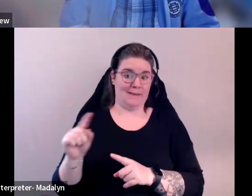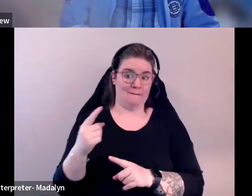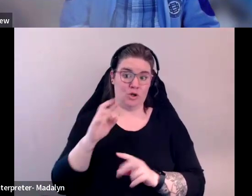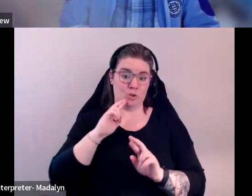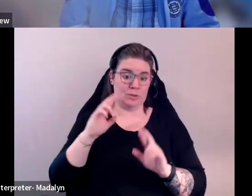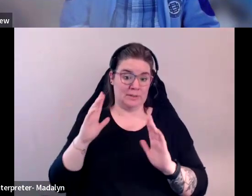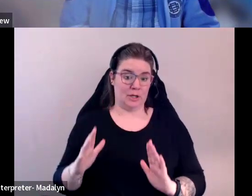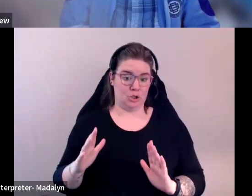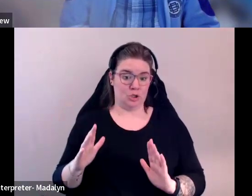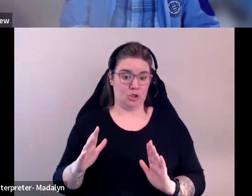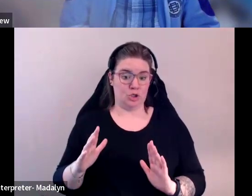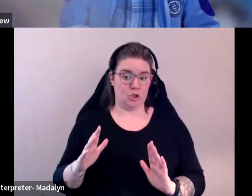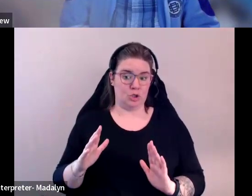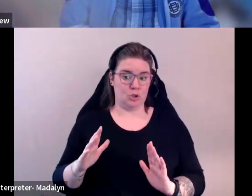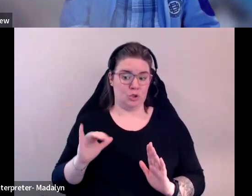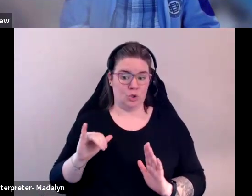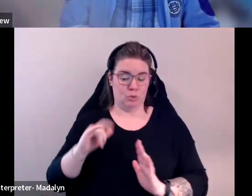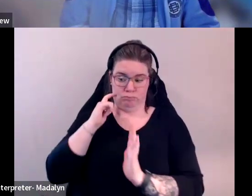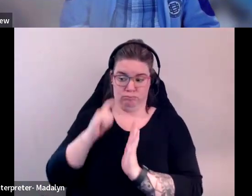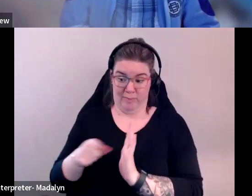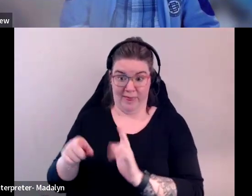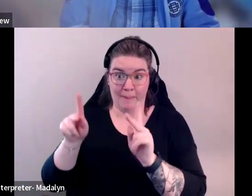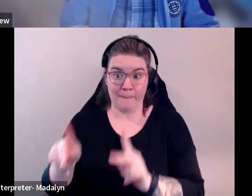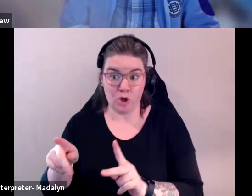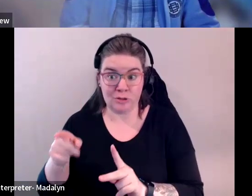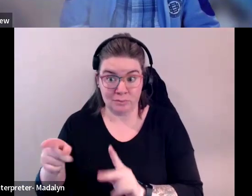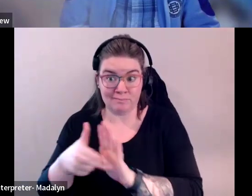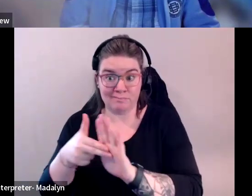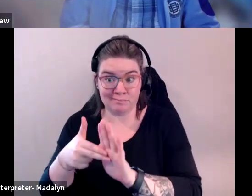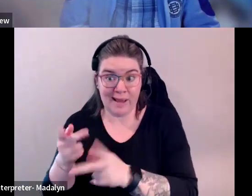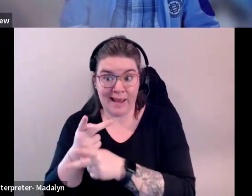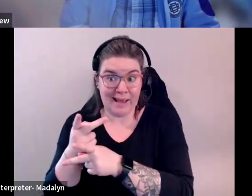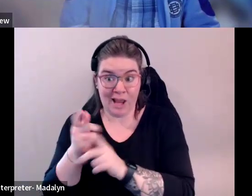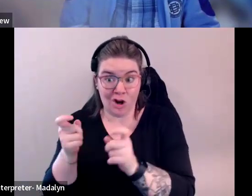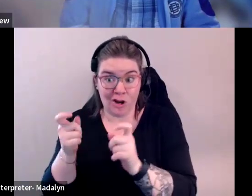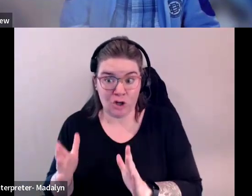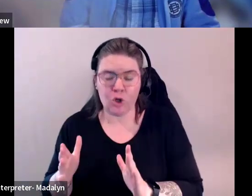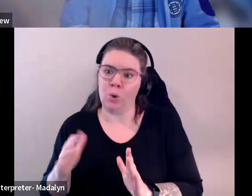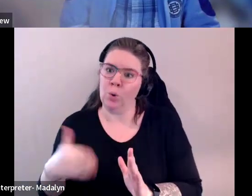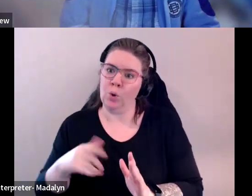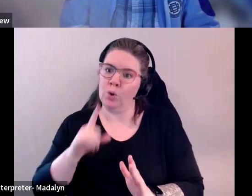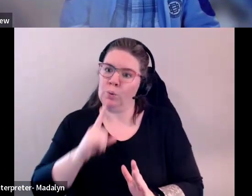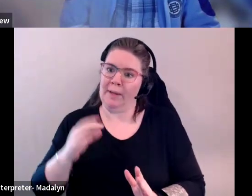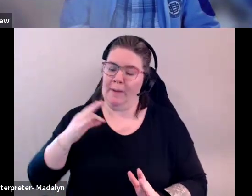Don Posh: to the fact that this person, as a caregiver, could be really beneficial for the people that are receiving the care.